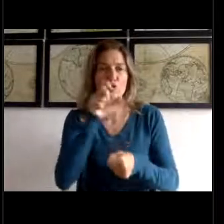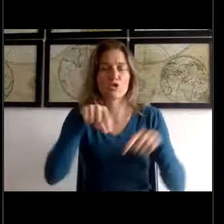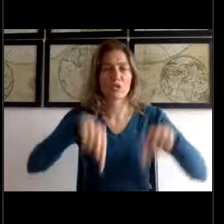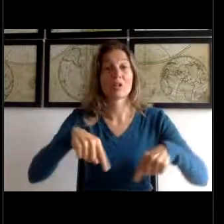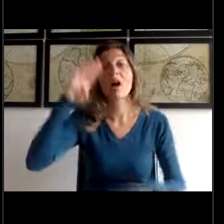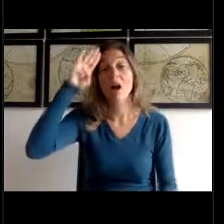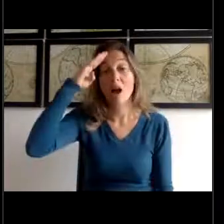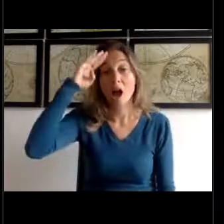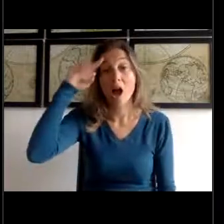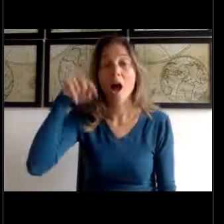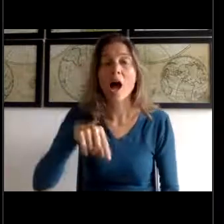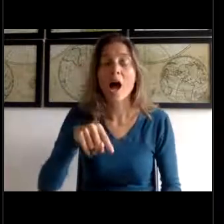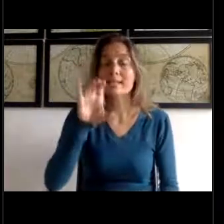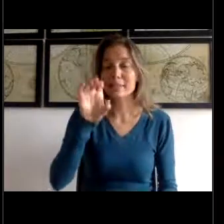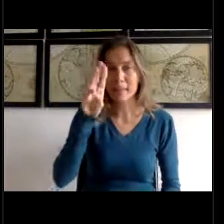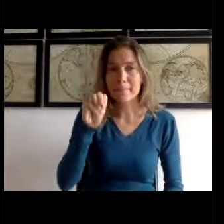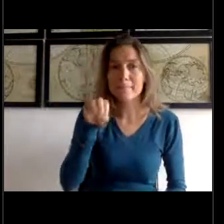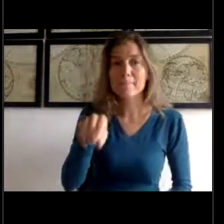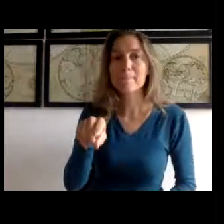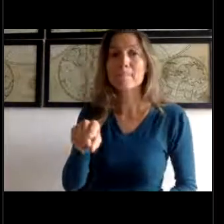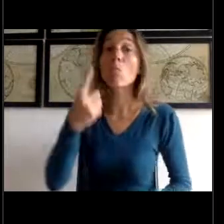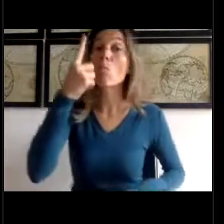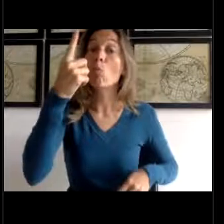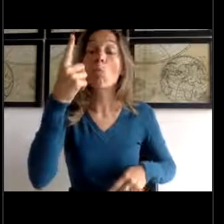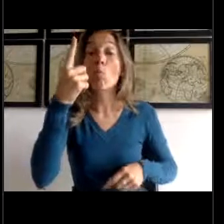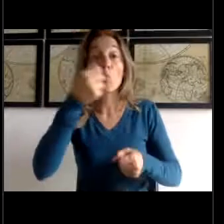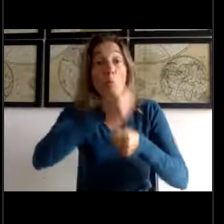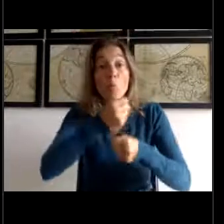and one of my assignments was to support the VIVID programme.